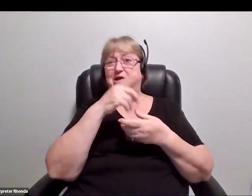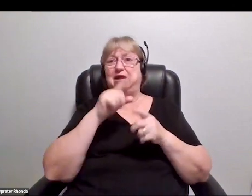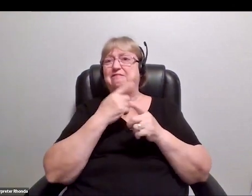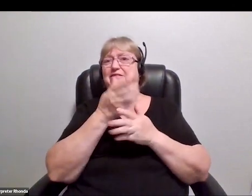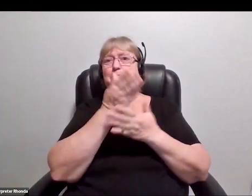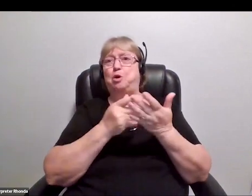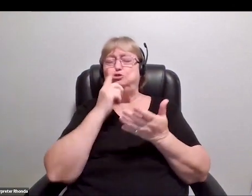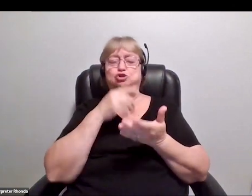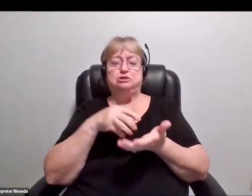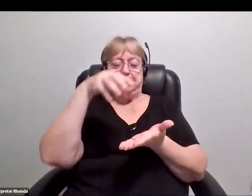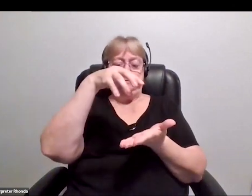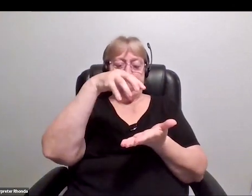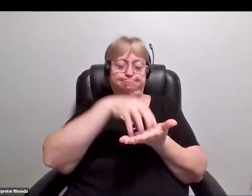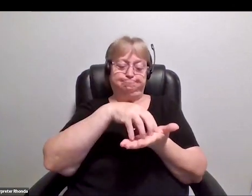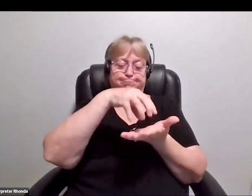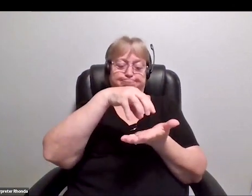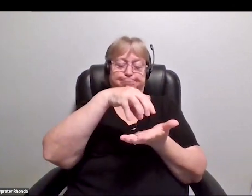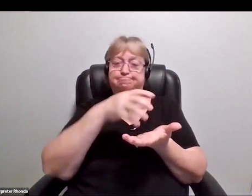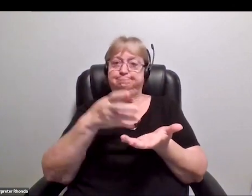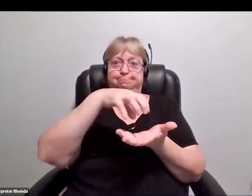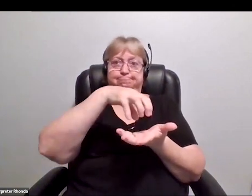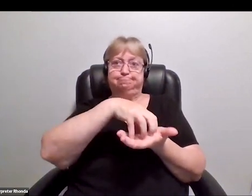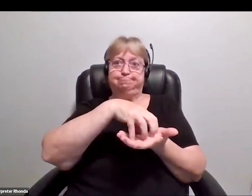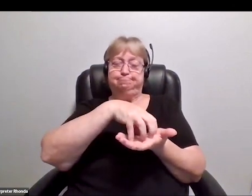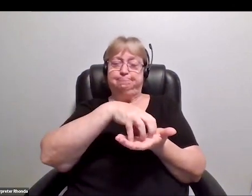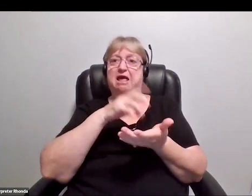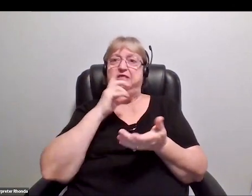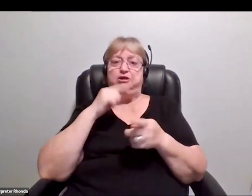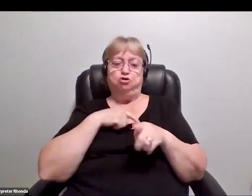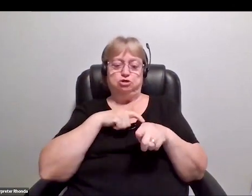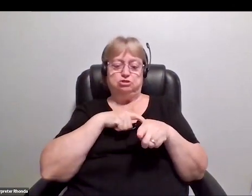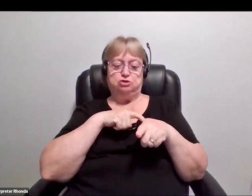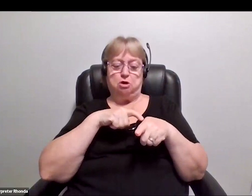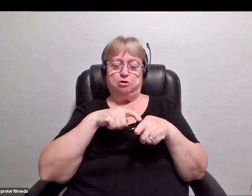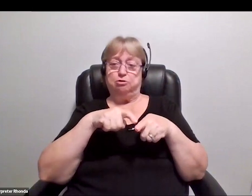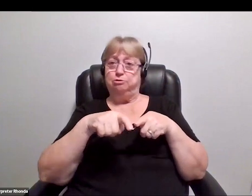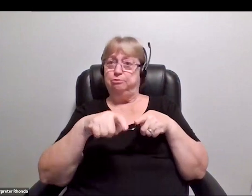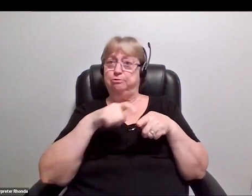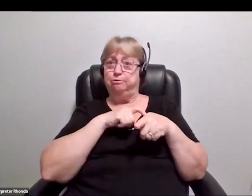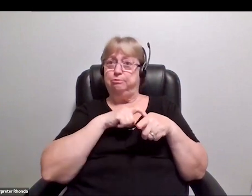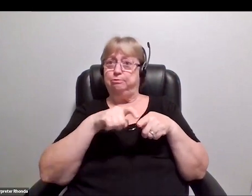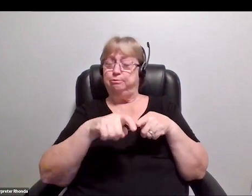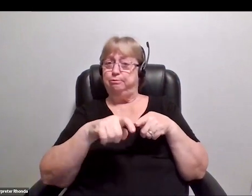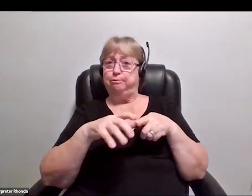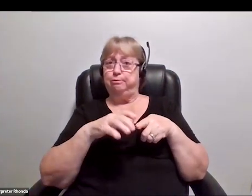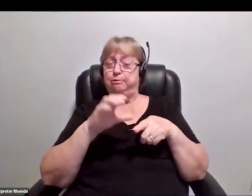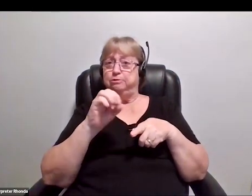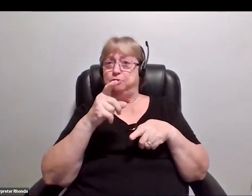which are like spokes that just sit on there. Then you just solder across. The printed circuit board version really sped up our process on building these.